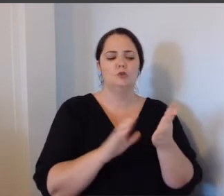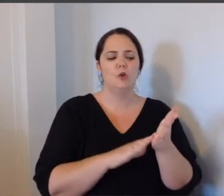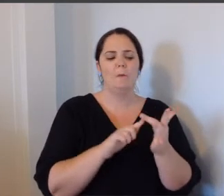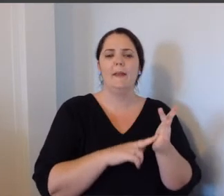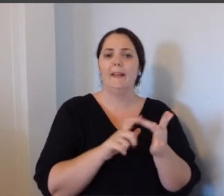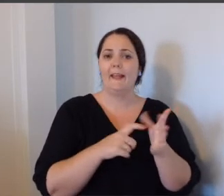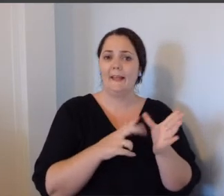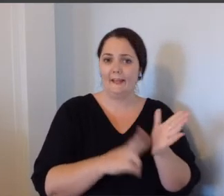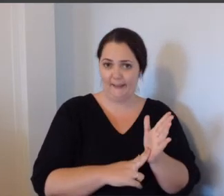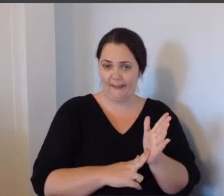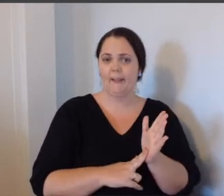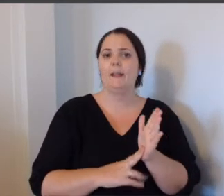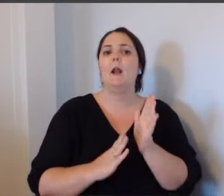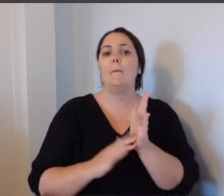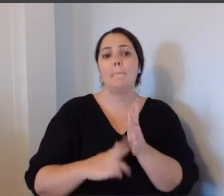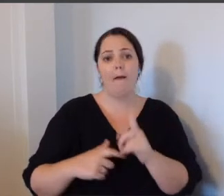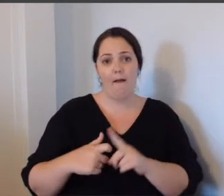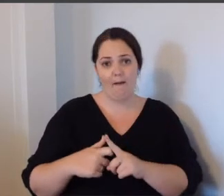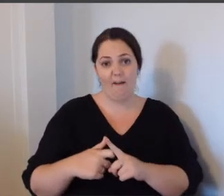and he probably lived a devout and simple life.